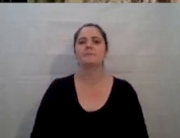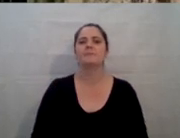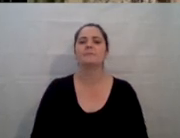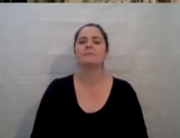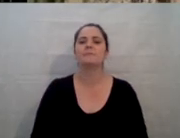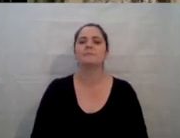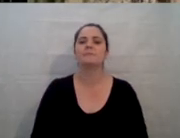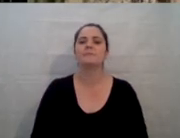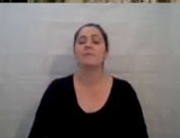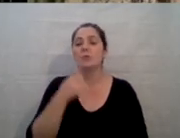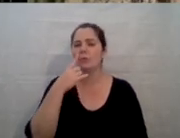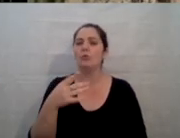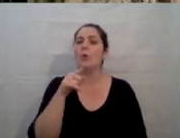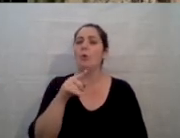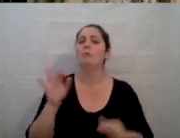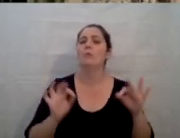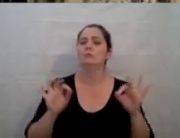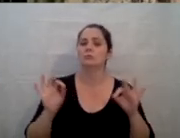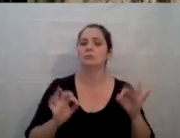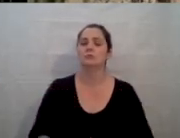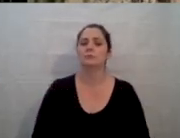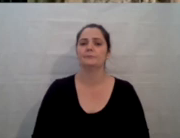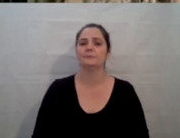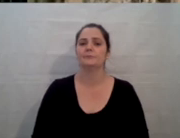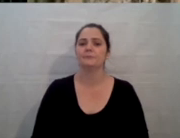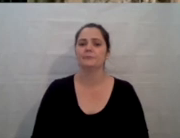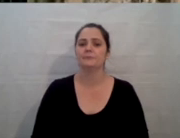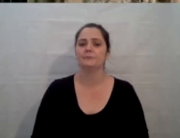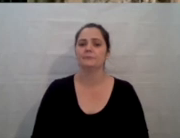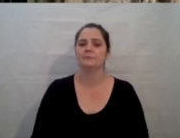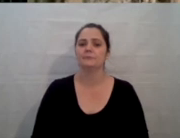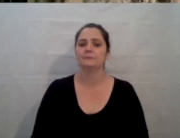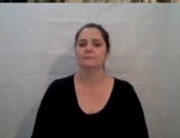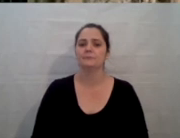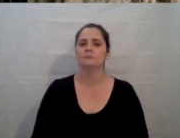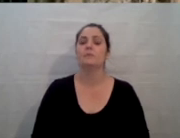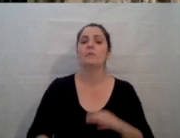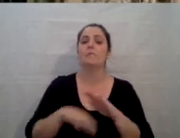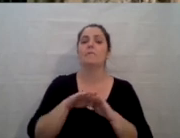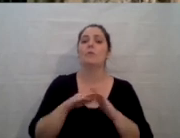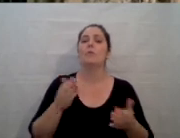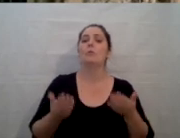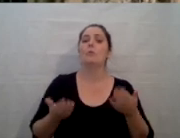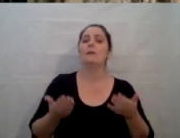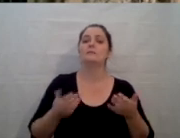So let's look now at Rachel and Atticus, so you see Rachel has all of her weight here on her left